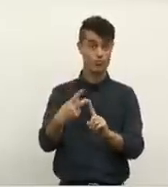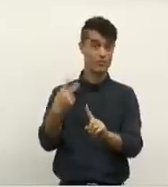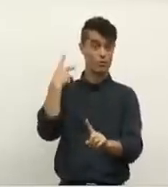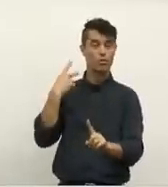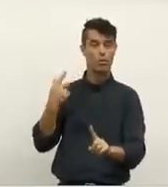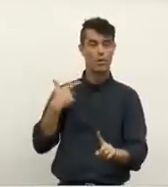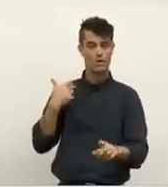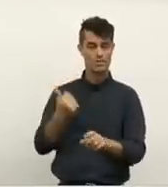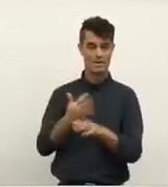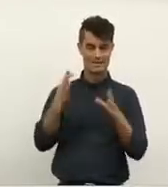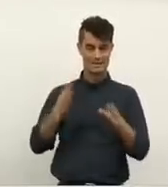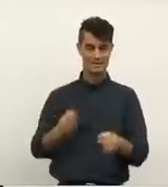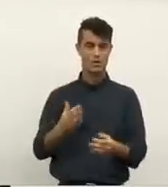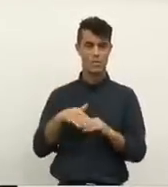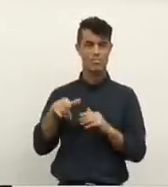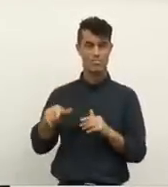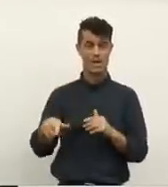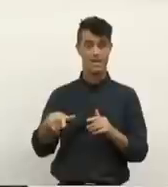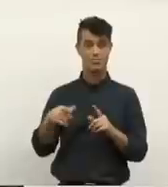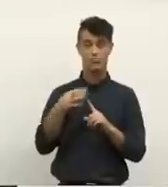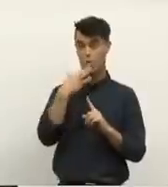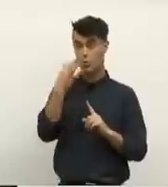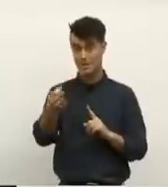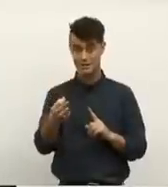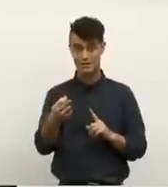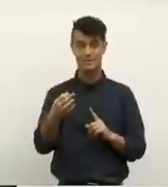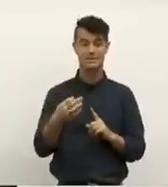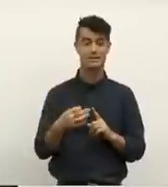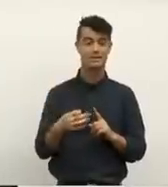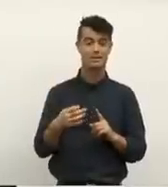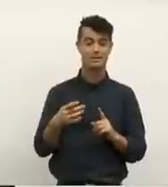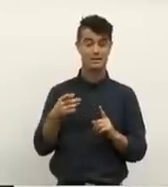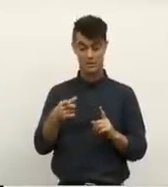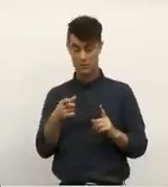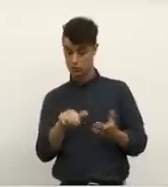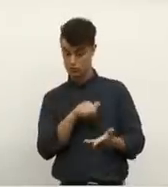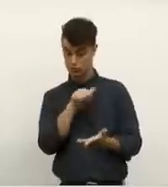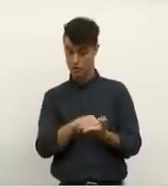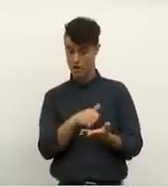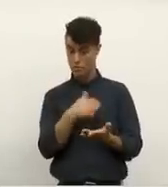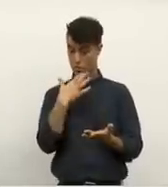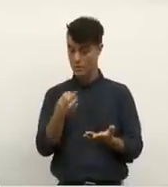we need to make a decision on that request that are we considering that as a right request?